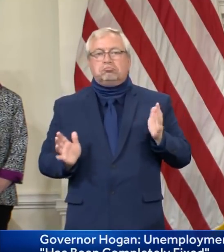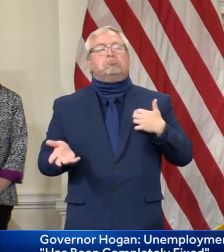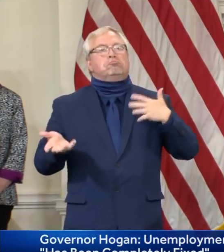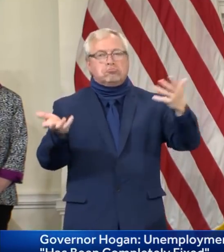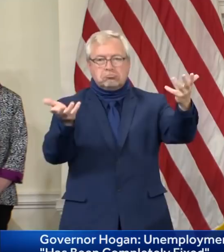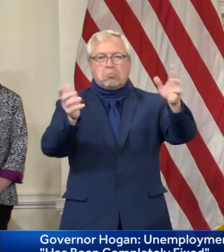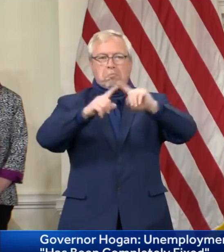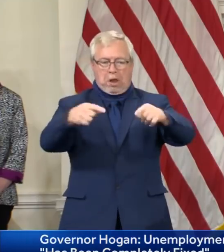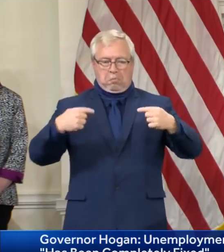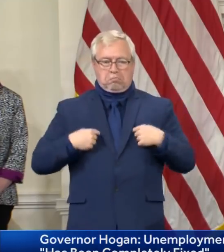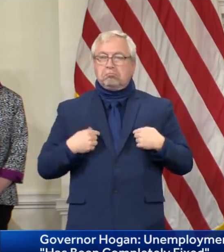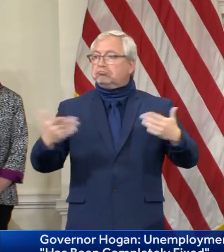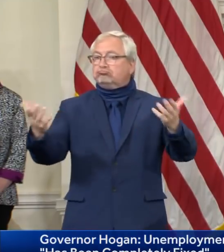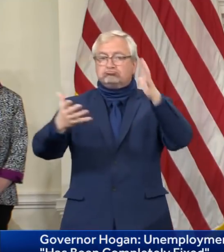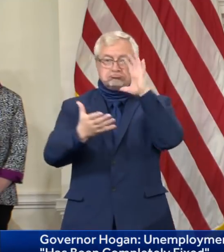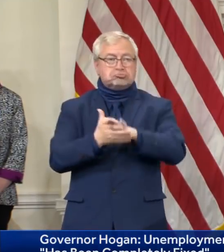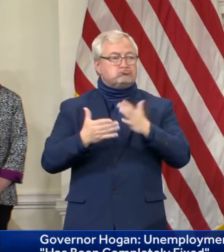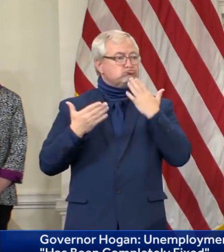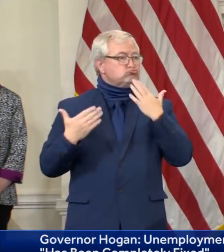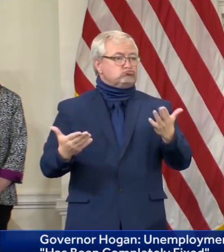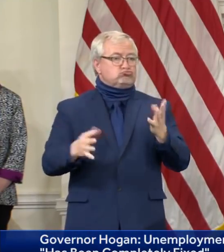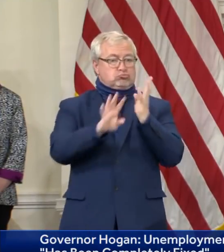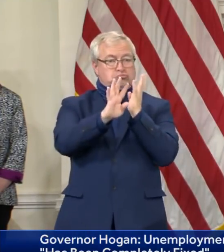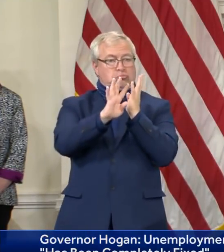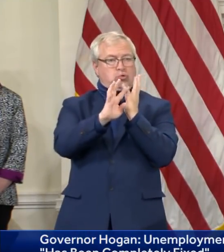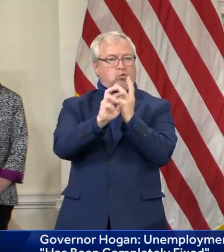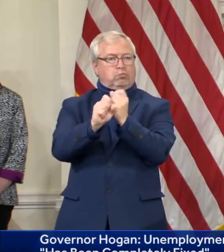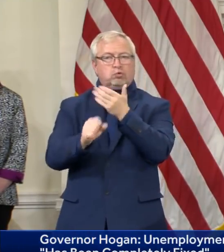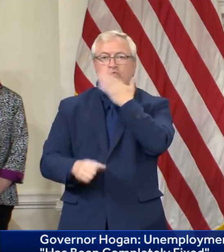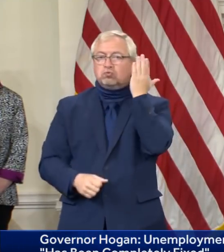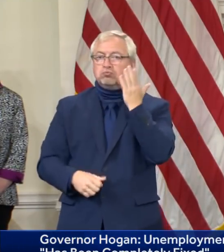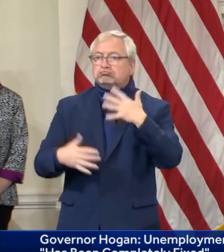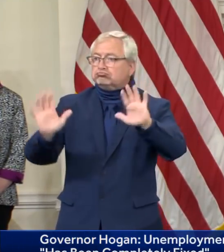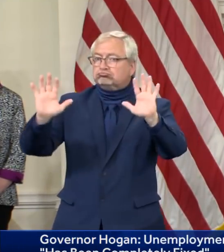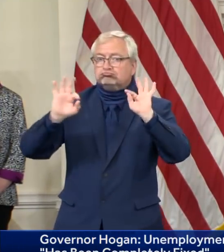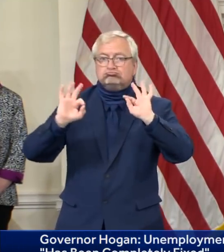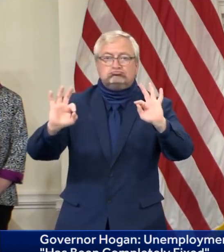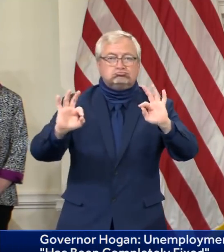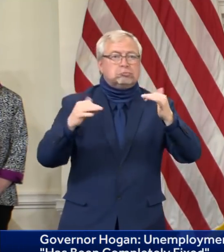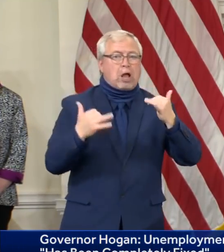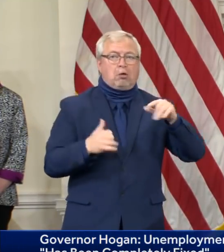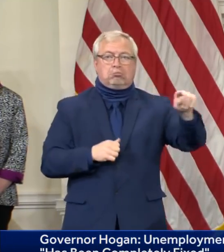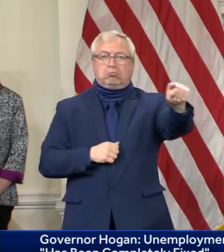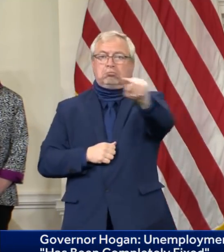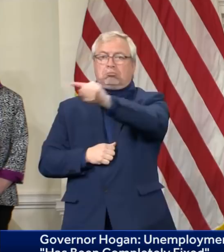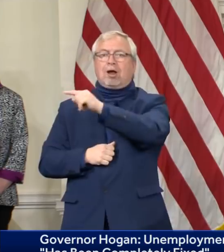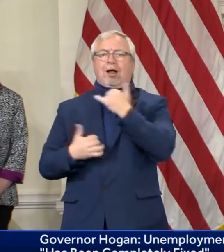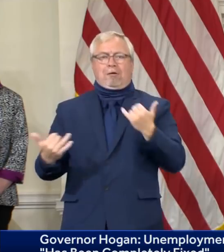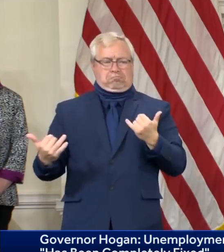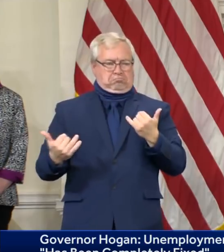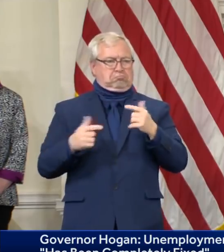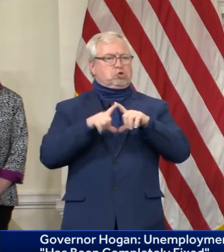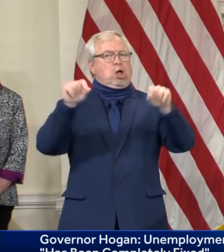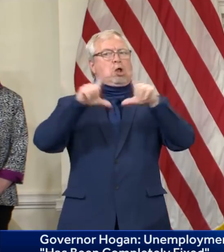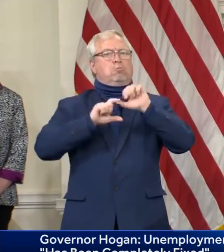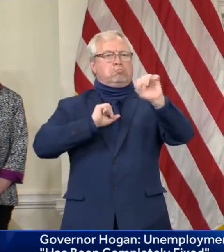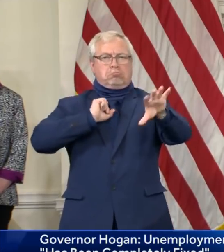SOME HAVE NOT -- EVEN TRY TO DO ONE. OURS IS FUNCTIONING VERY WELL WITH NO WAIT TIMES.